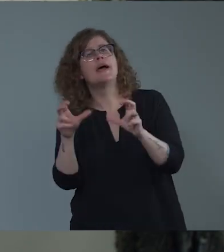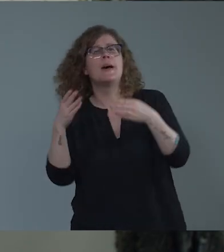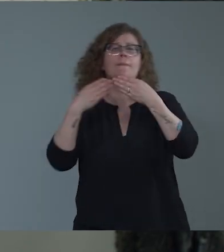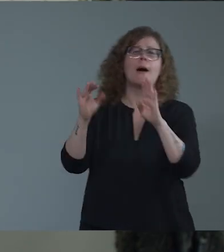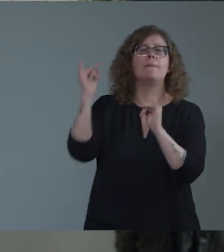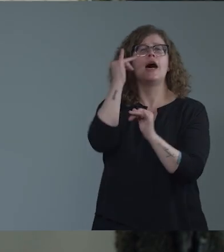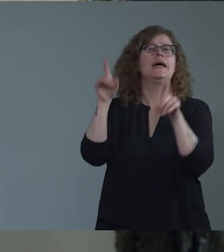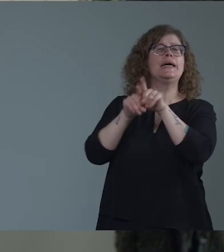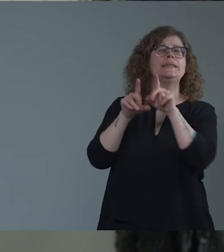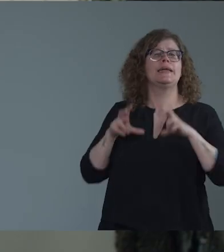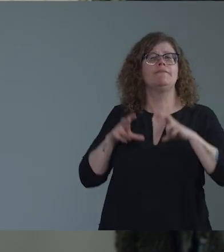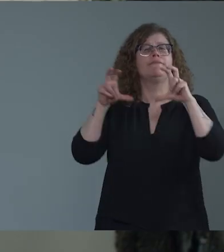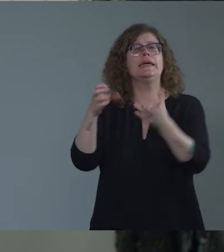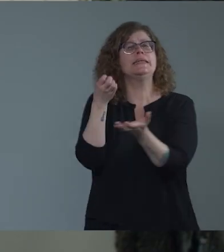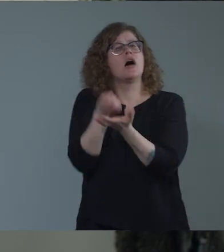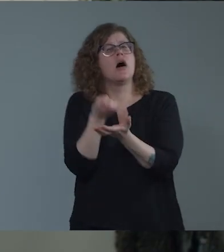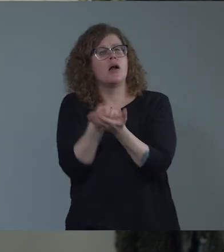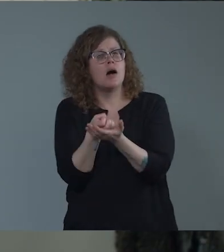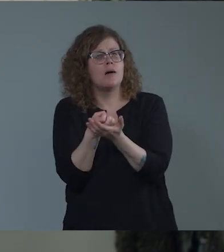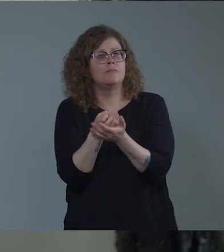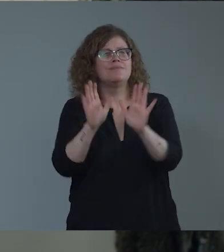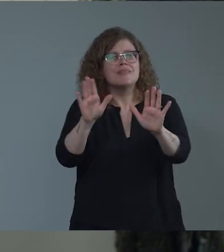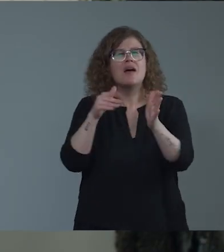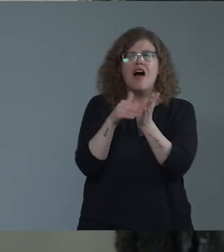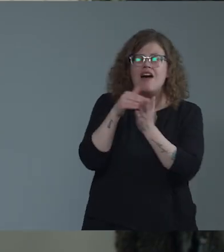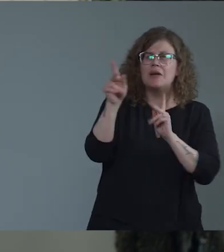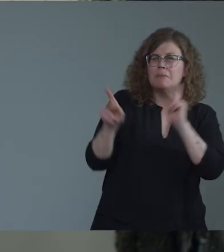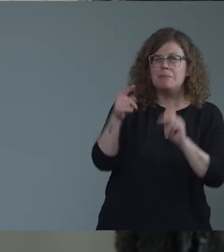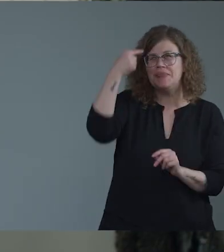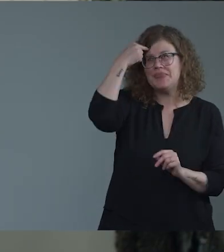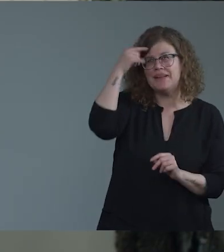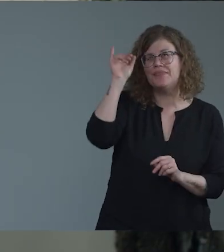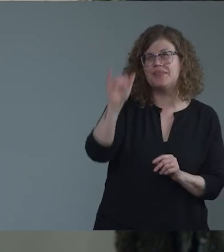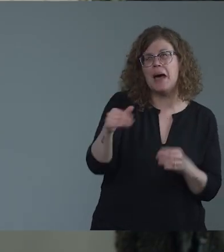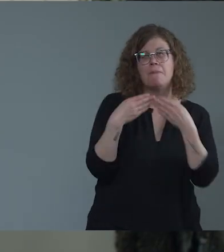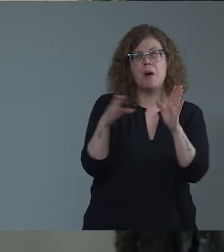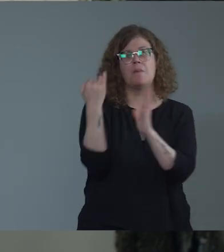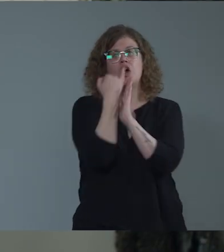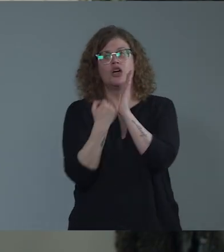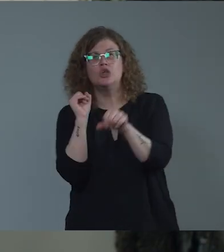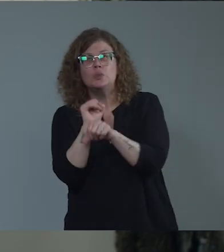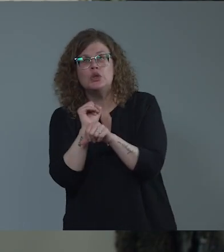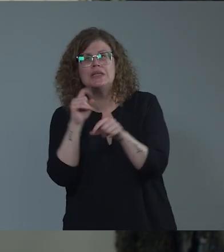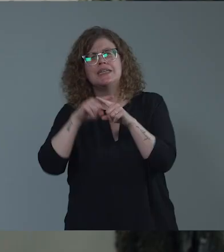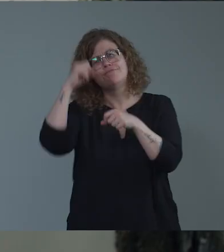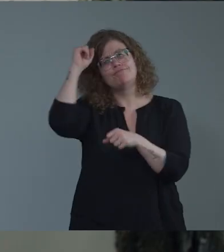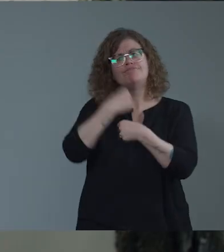public art is investment in our economy. And so people often think that when a public artwork